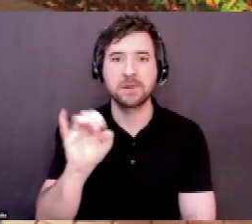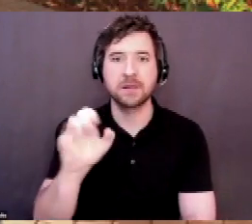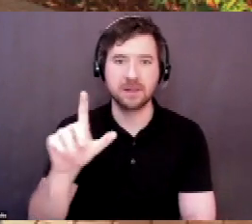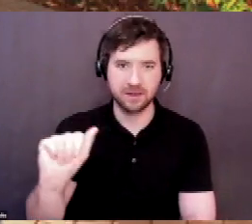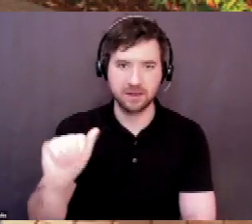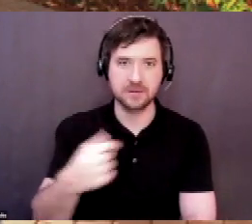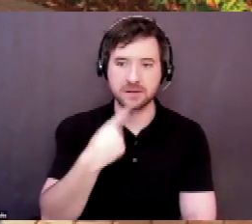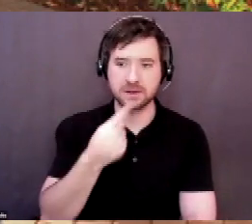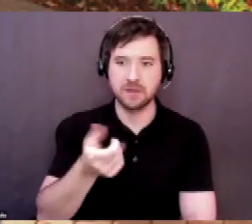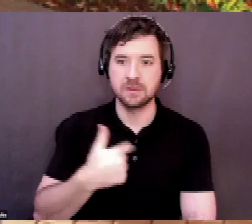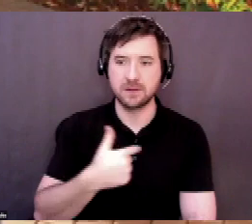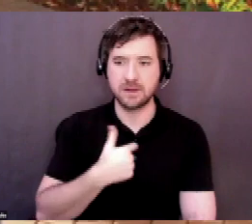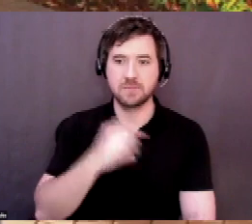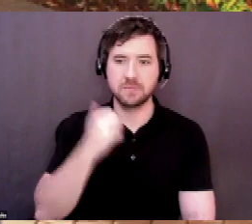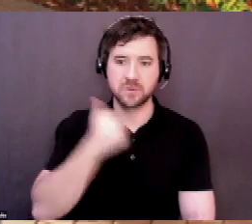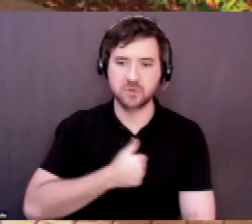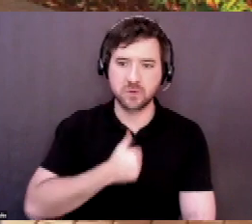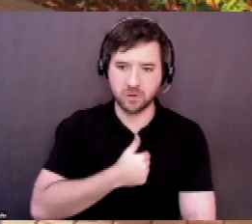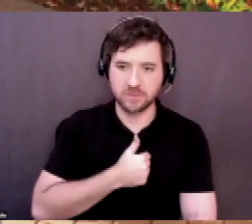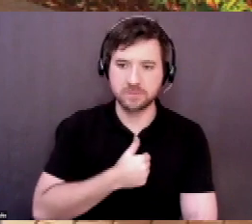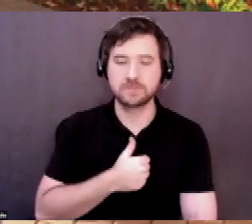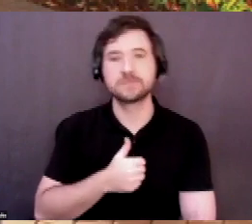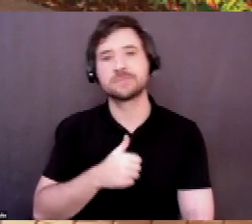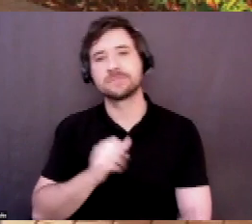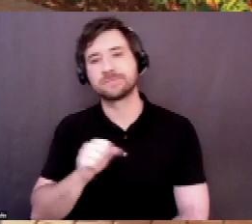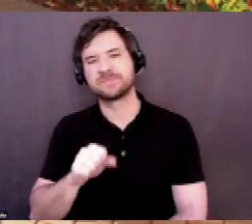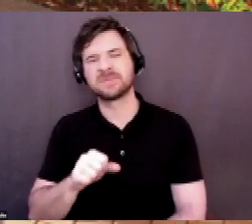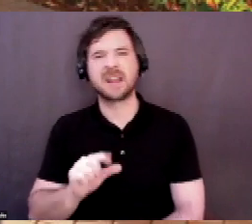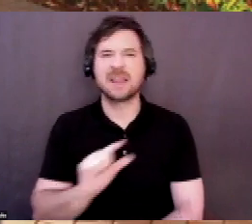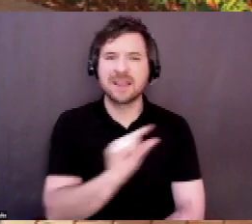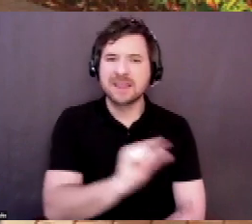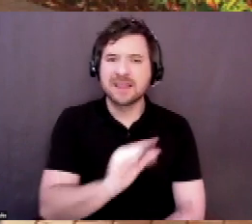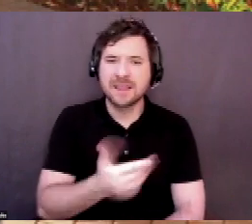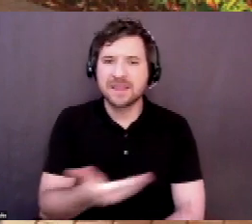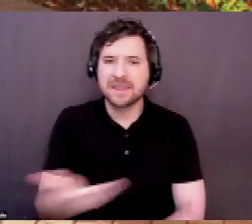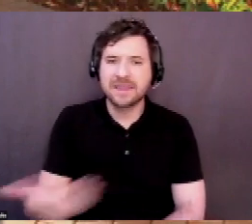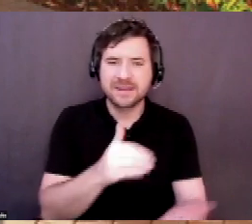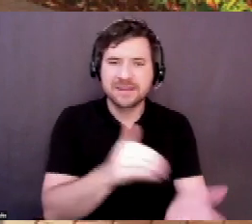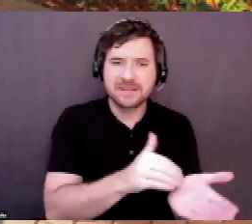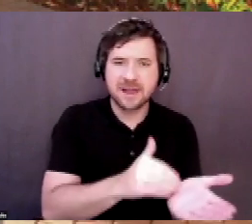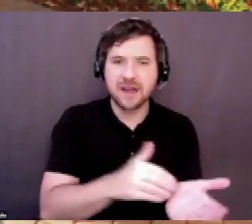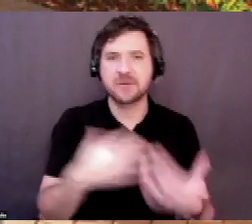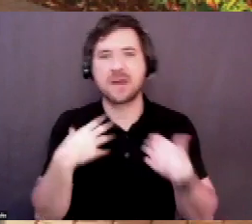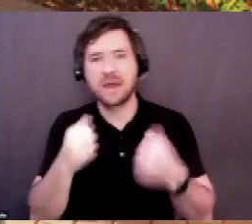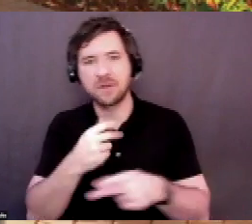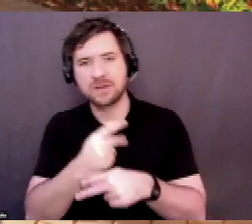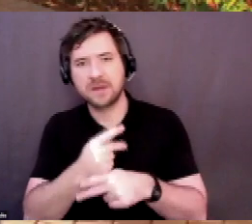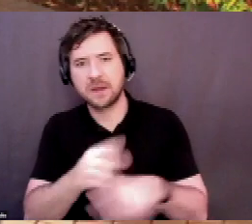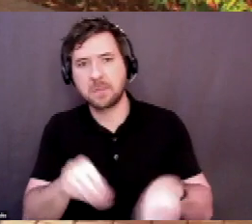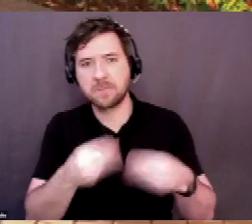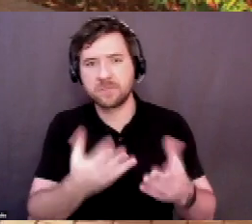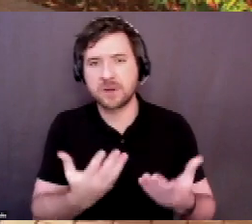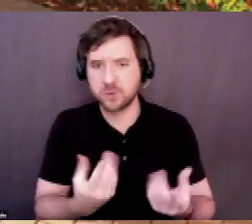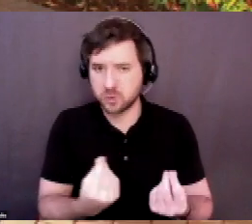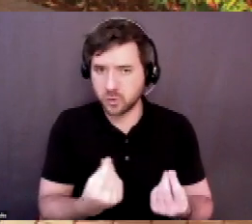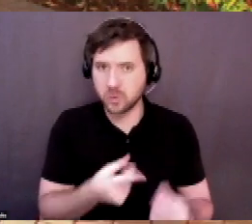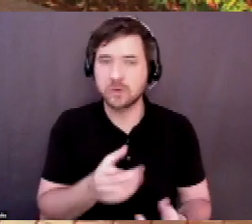The little things these physicians do, these healthcare providers do really mean a lot. And I actually told my own provider